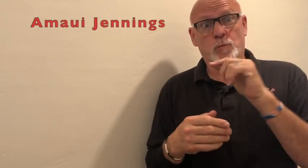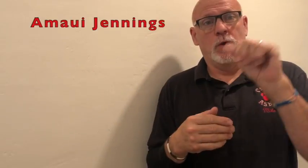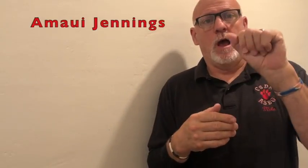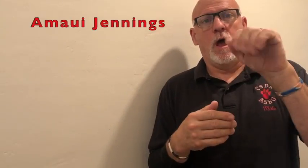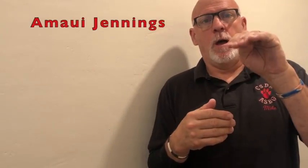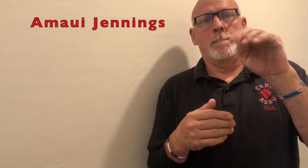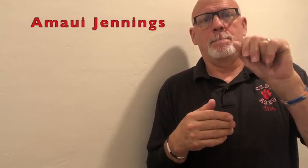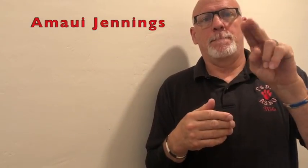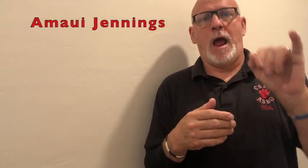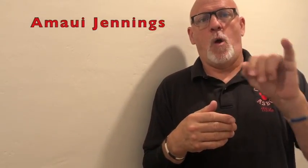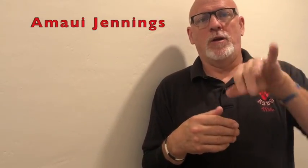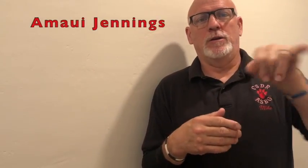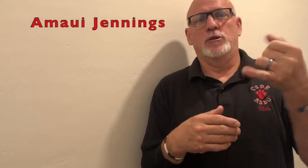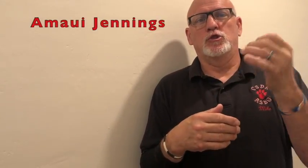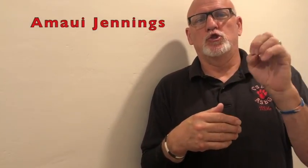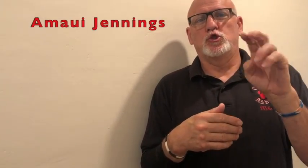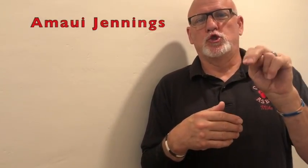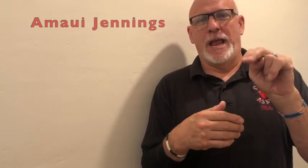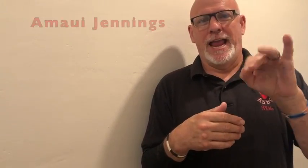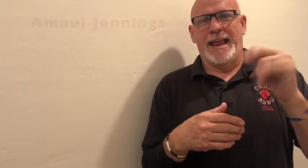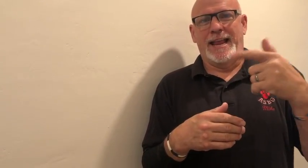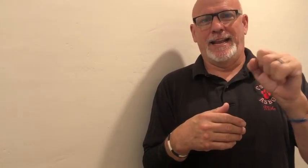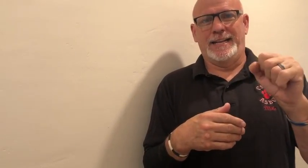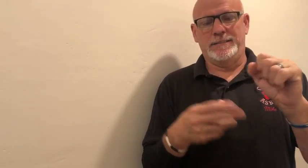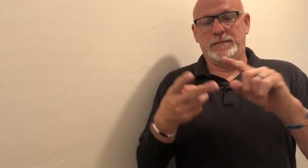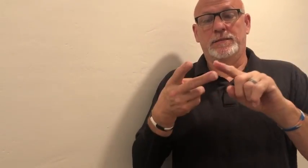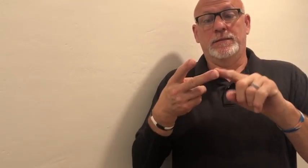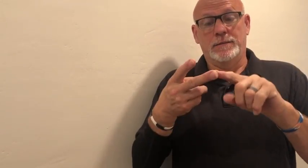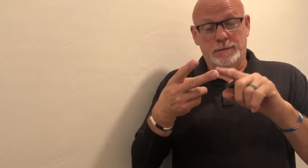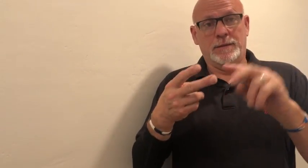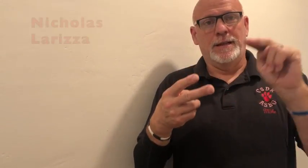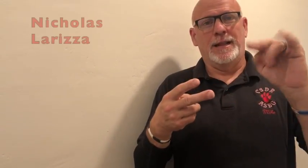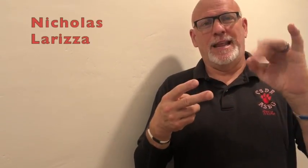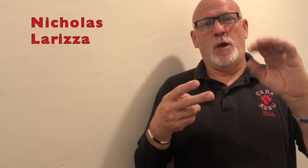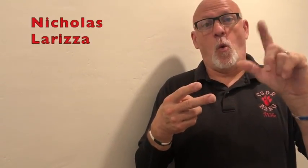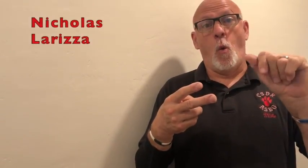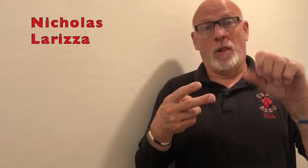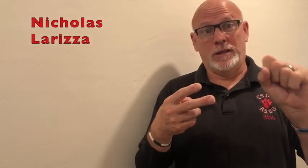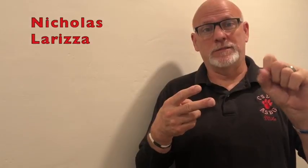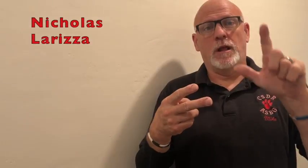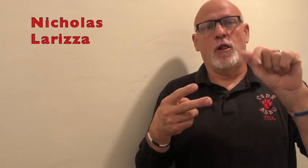engage with organizations, and one is a Moy Jennings, the